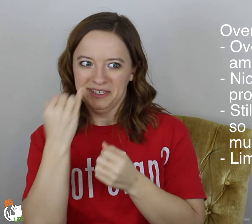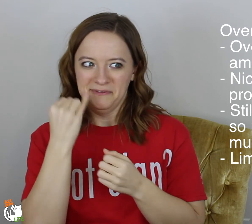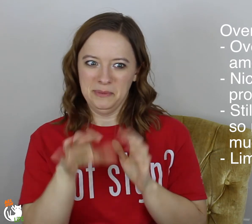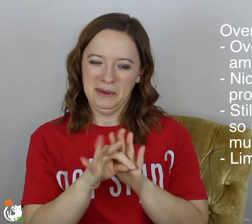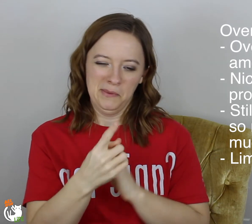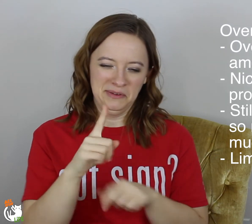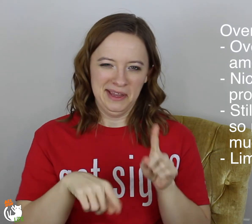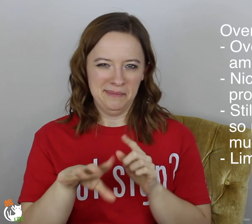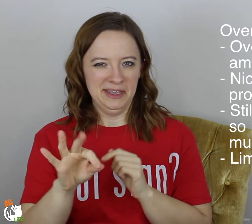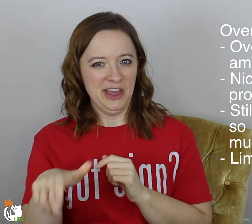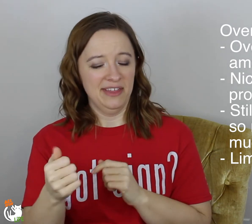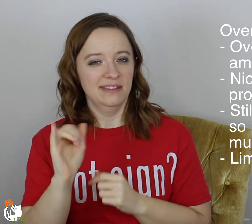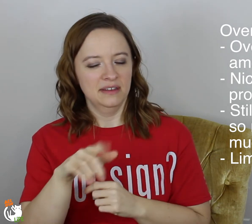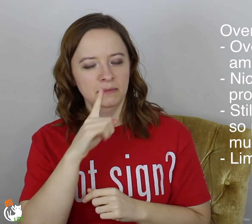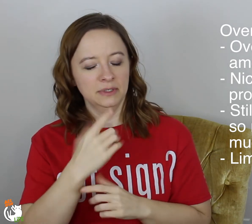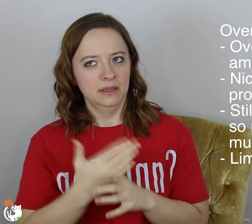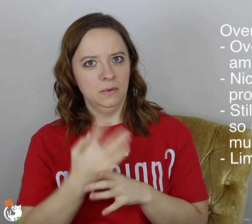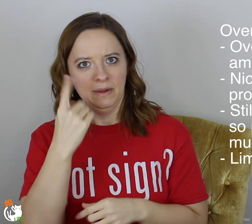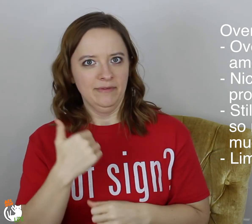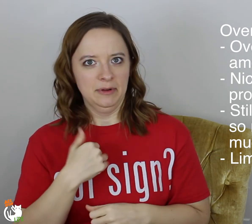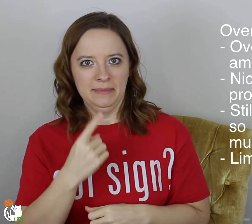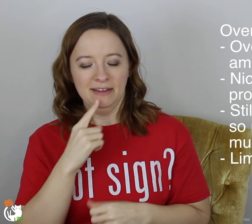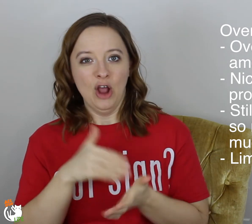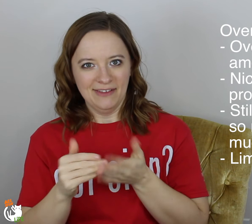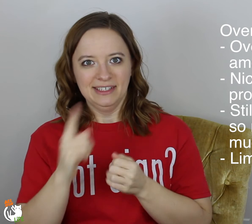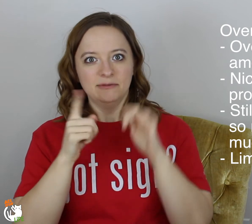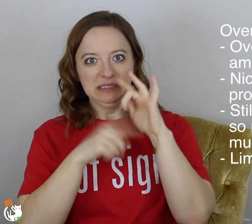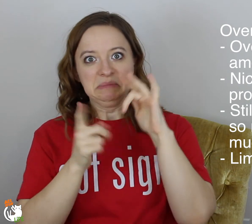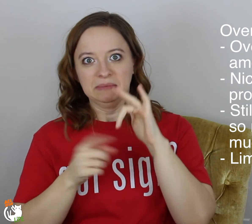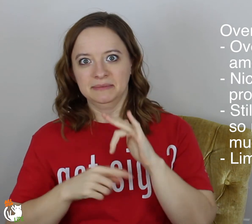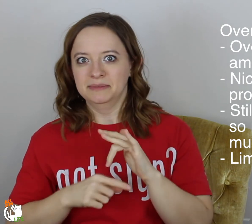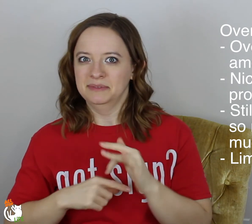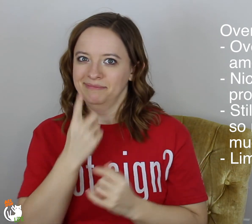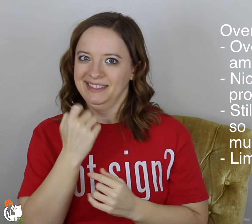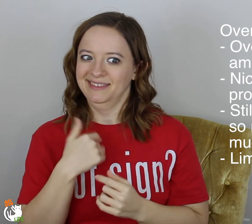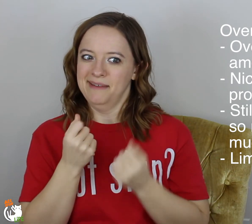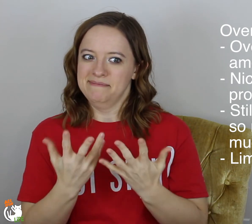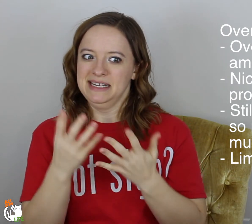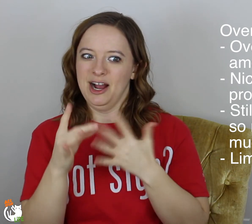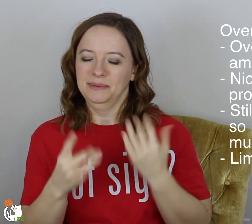Especially if you pick one and can't pick others. That really annoyed me. Often that meant we had to skip multiple weeks because